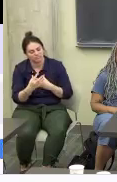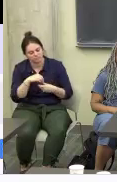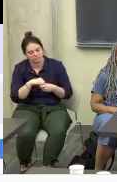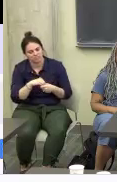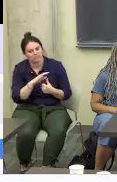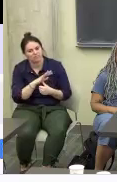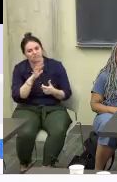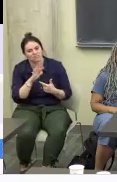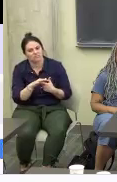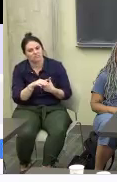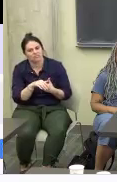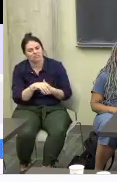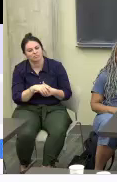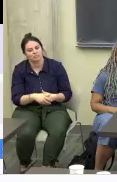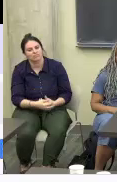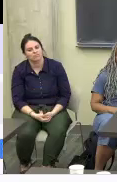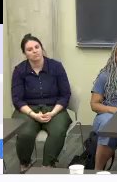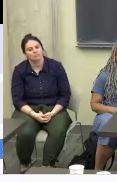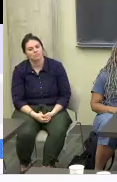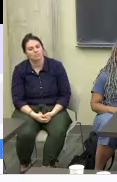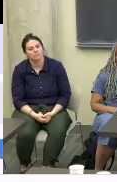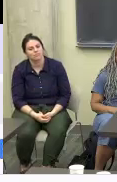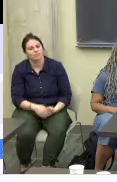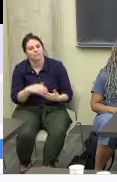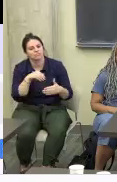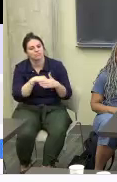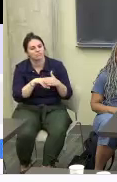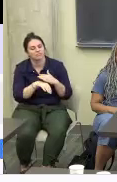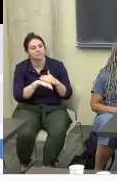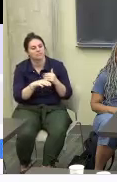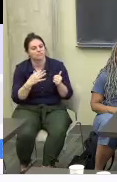Native groups i think accessible Canada, Accessible World did that really,